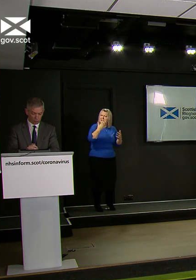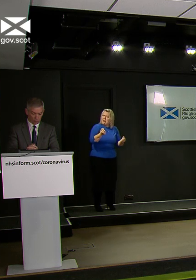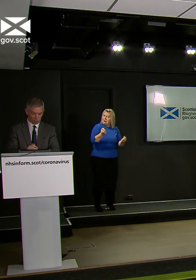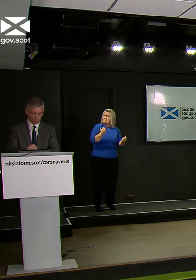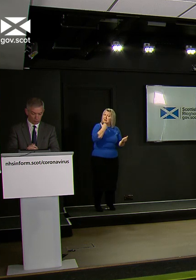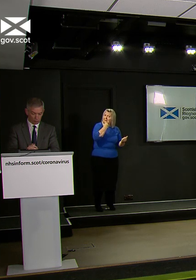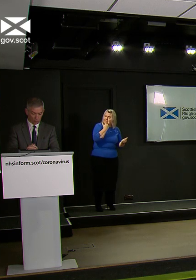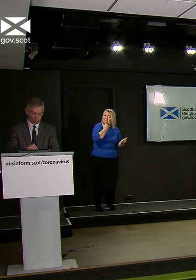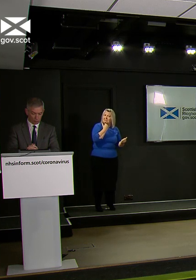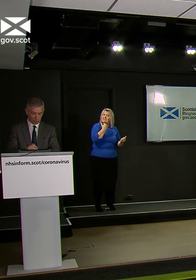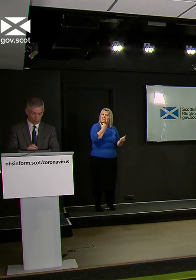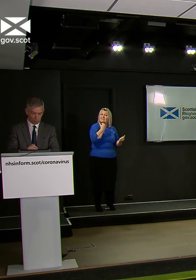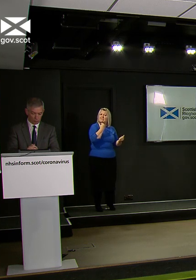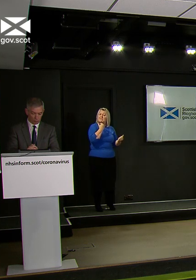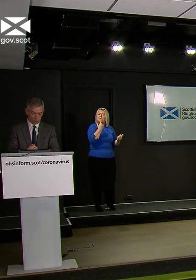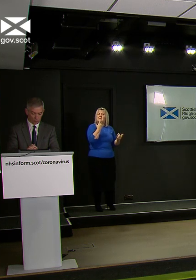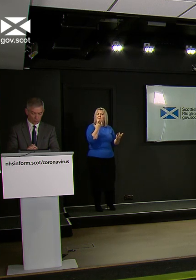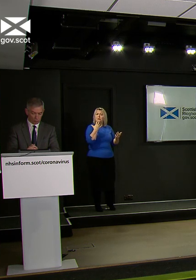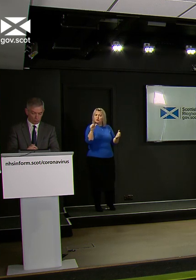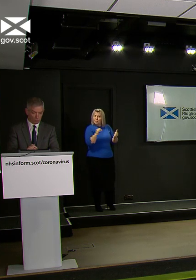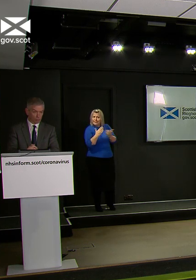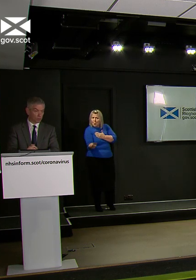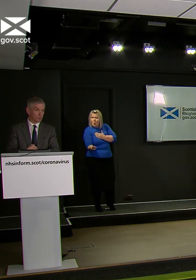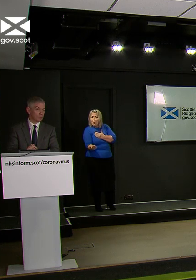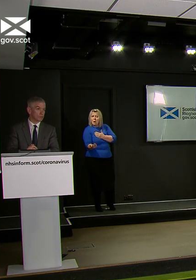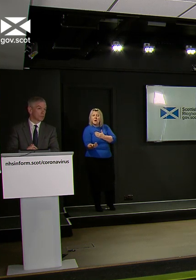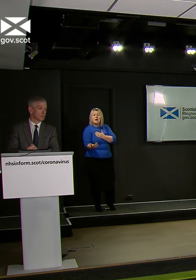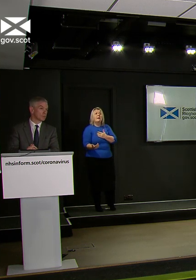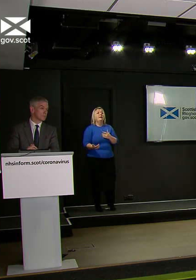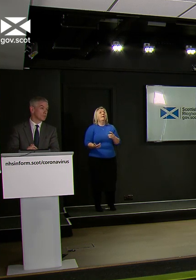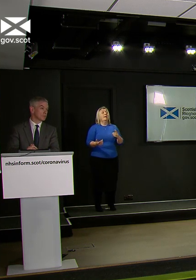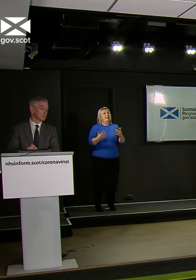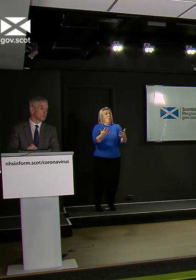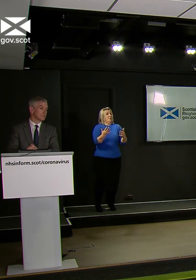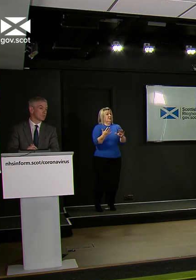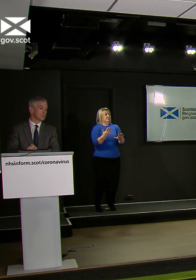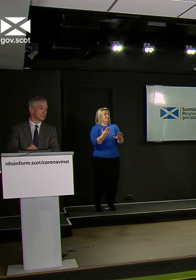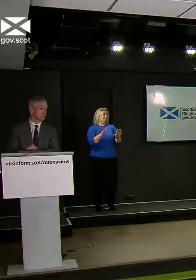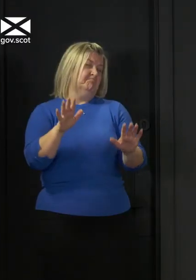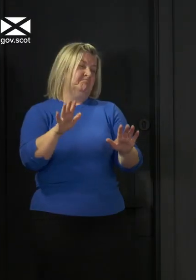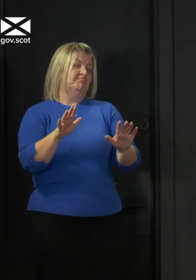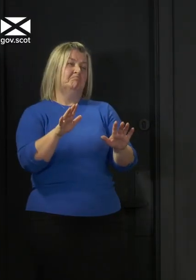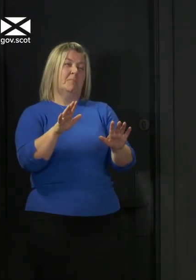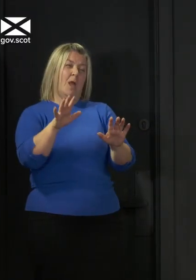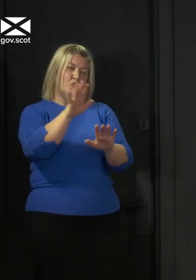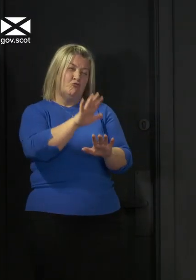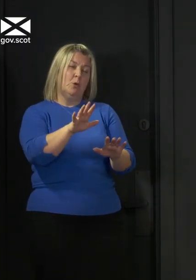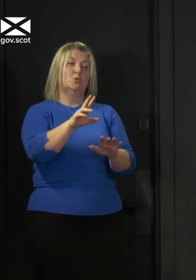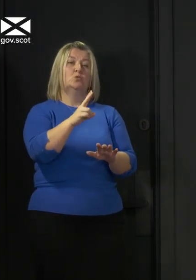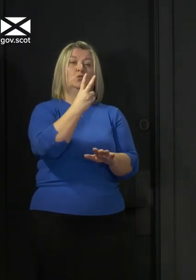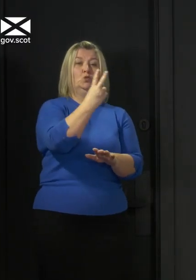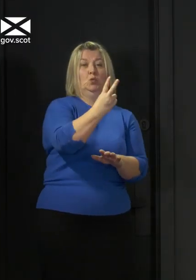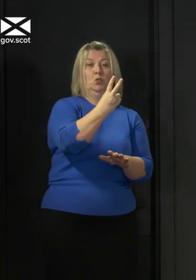being used to its fullest extent right now it's around 2000 it will be at least